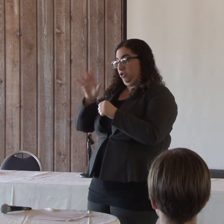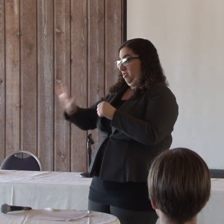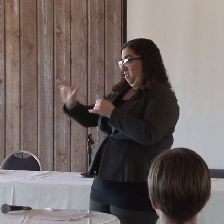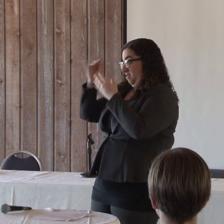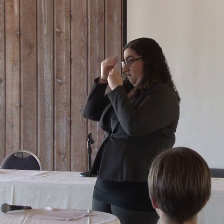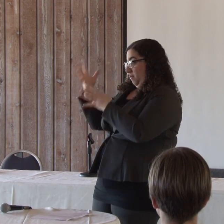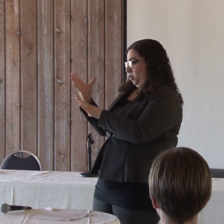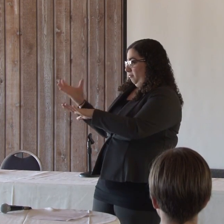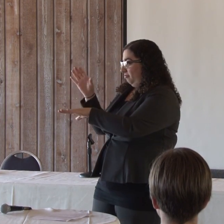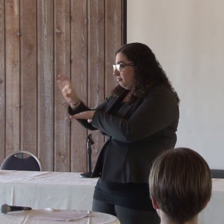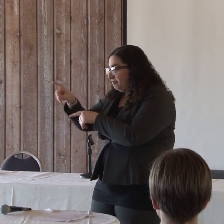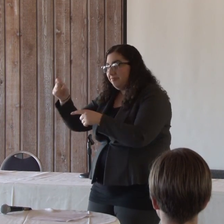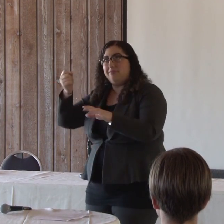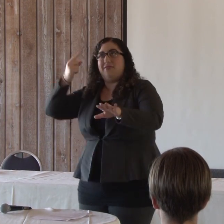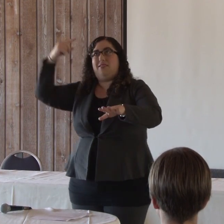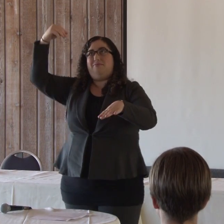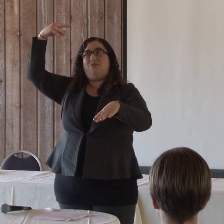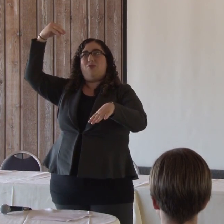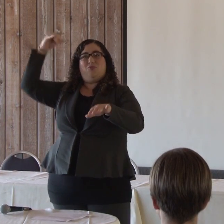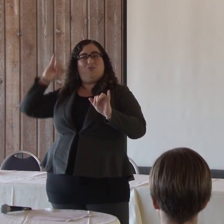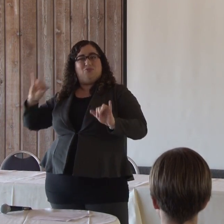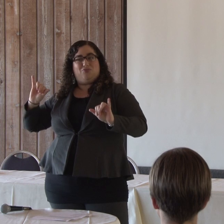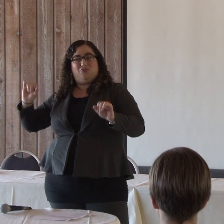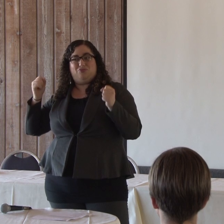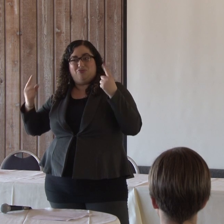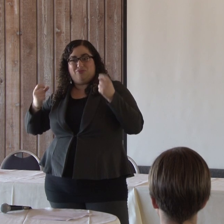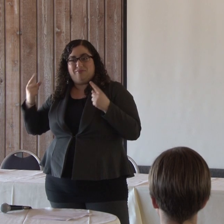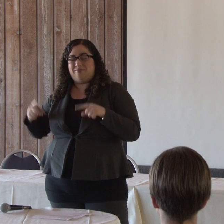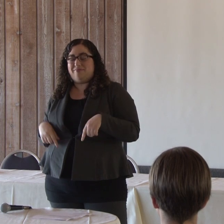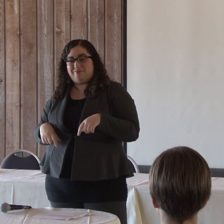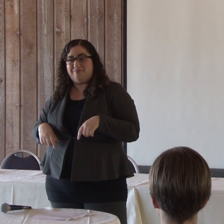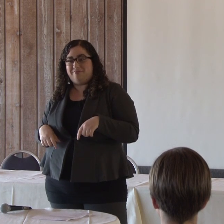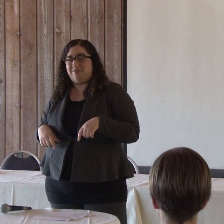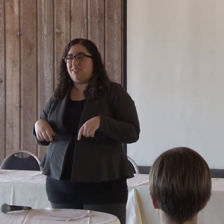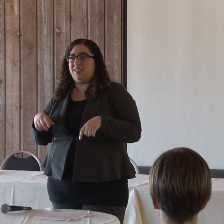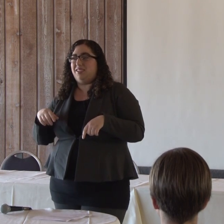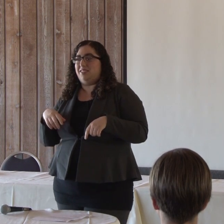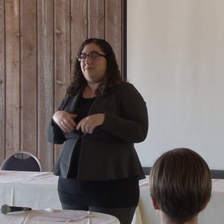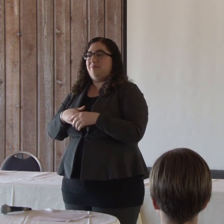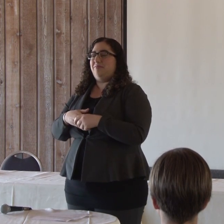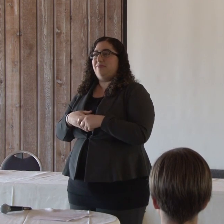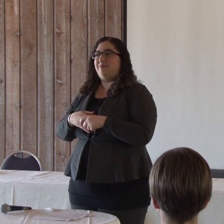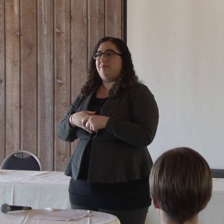act out, or gesture different things that can help them to understand the information.